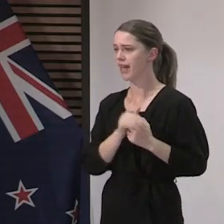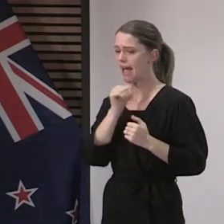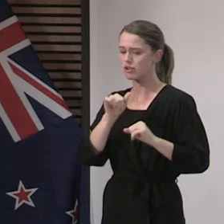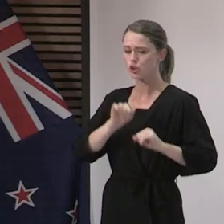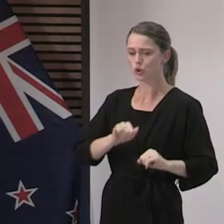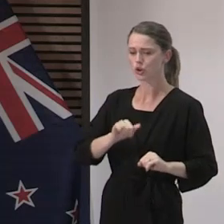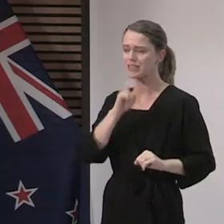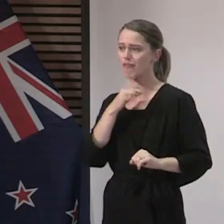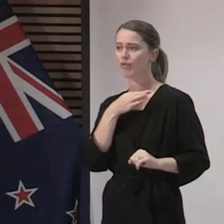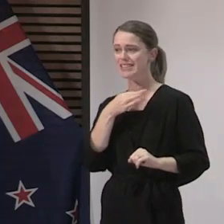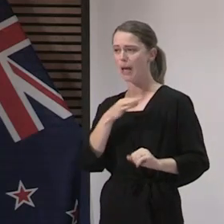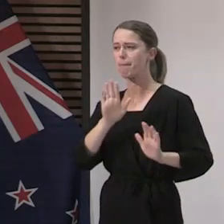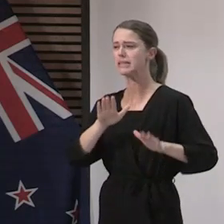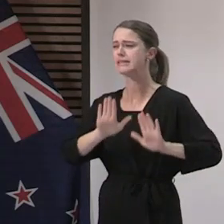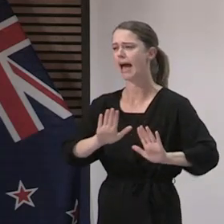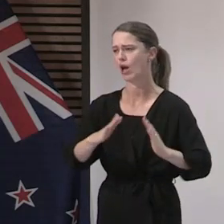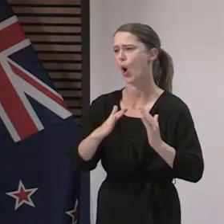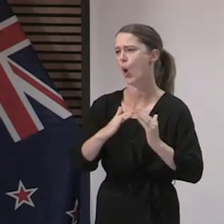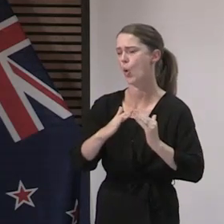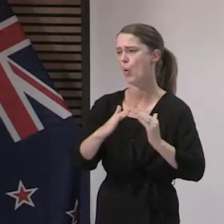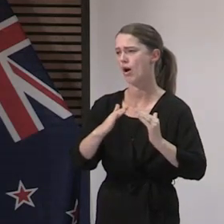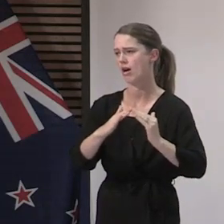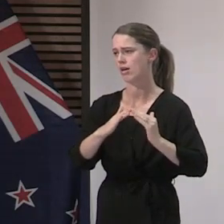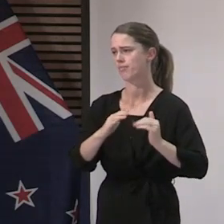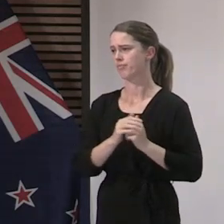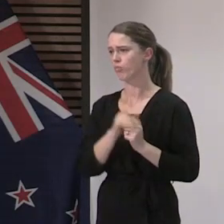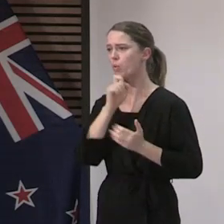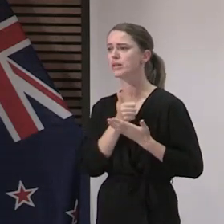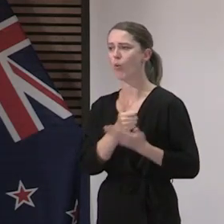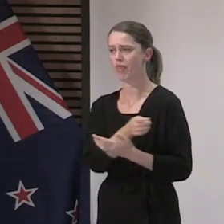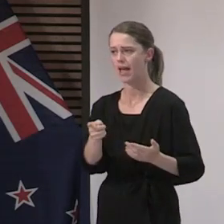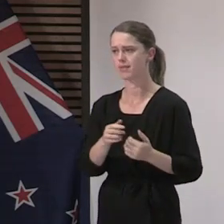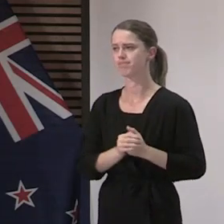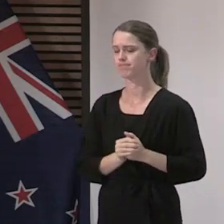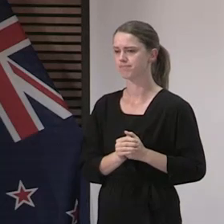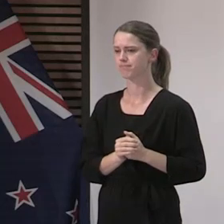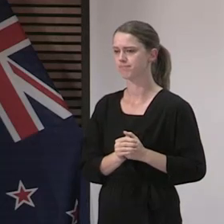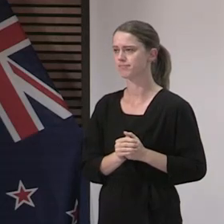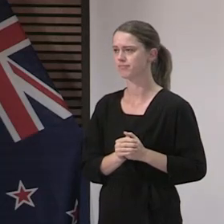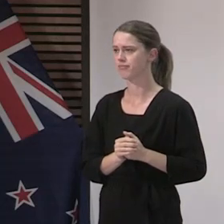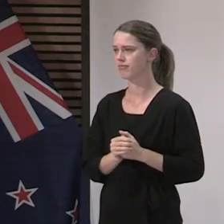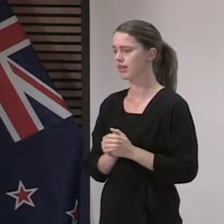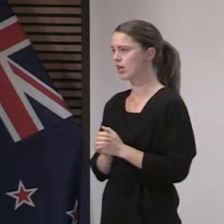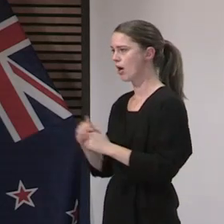children and young people learning from home. At-risk students and staff should also